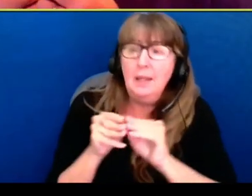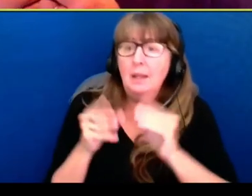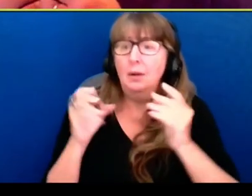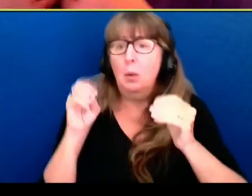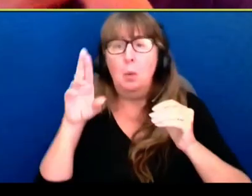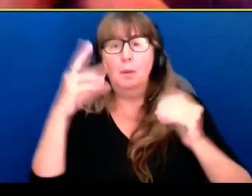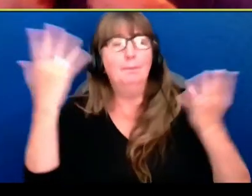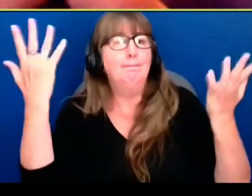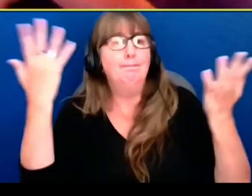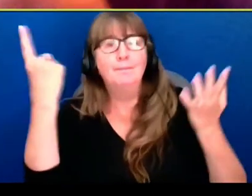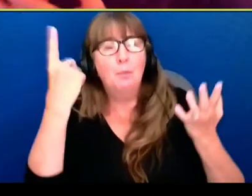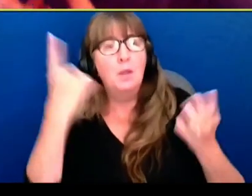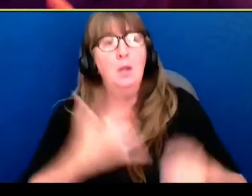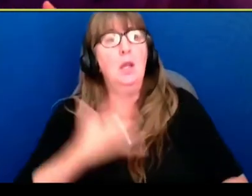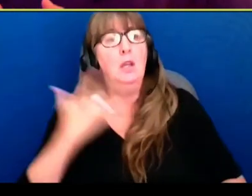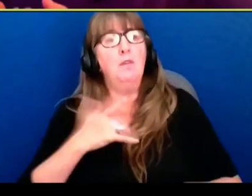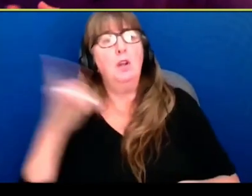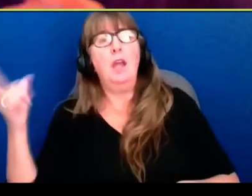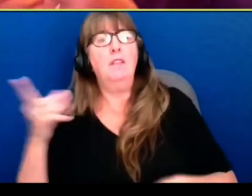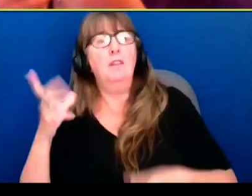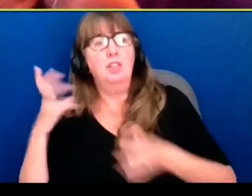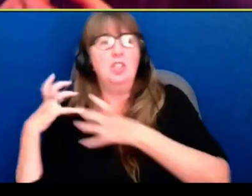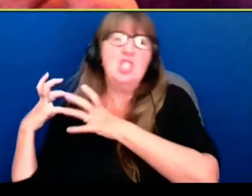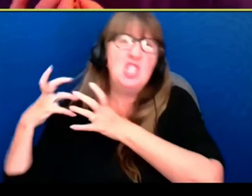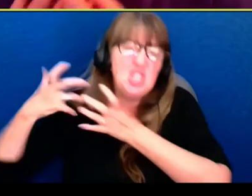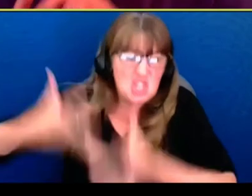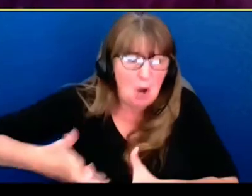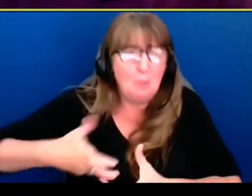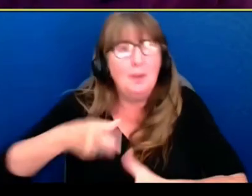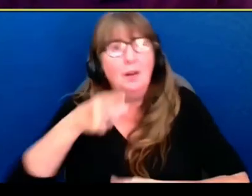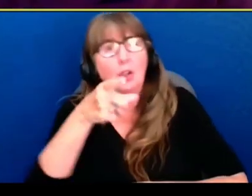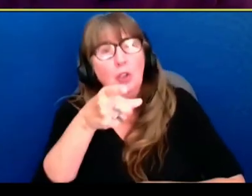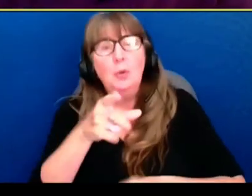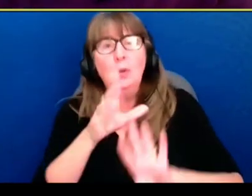And you're going to feel like they're dumping on you. In reality, they're not.